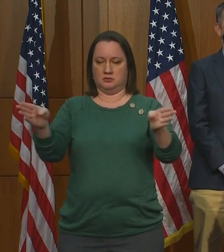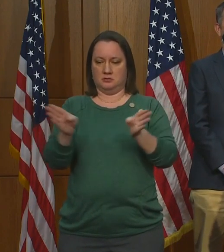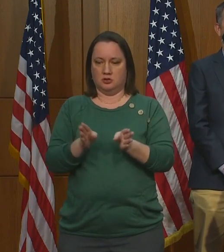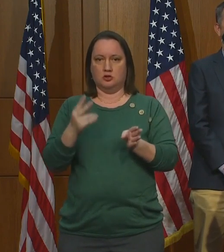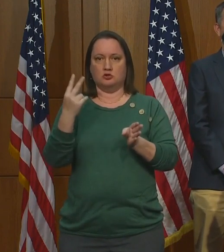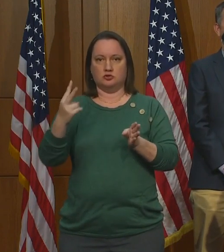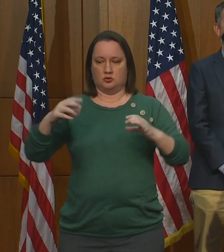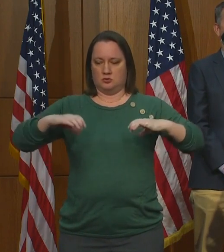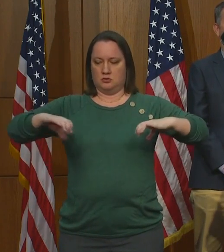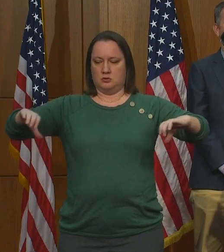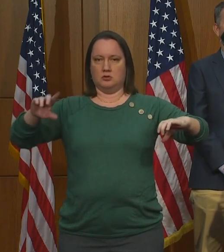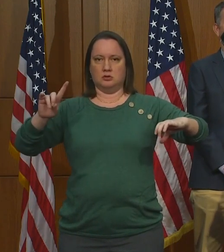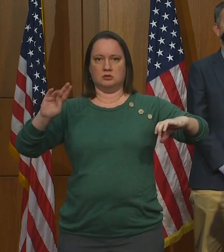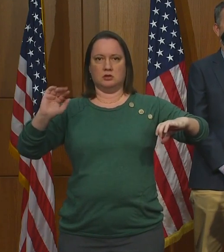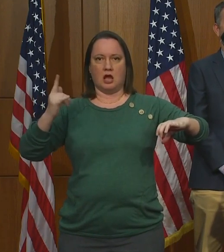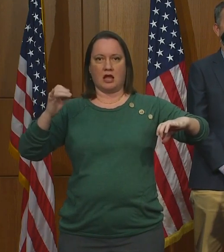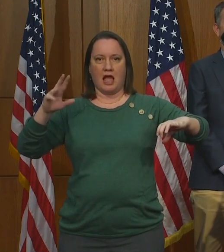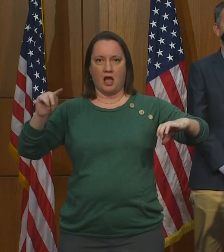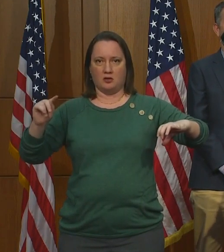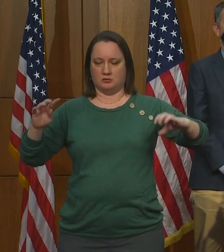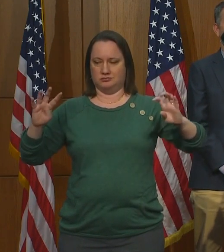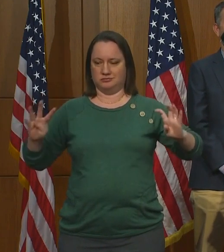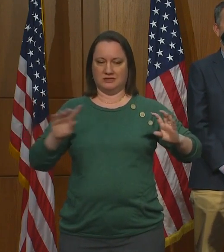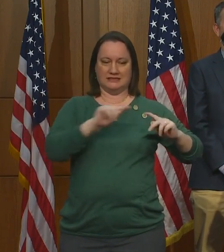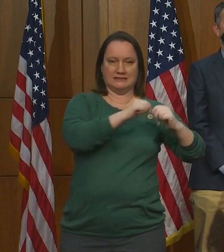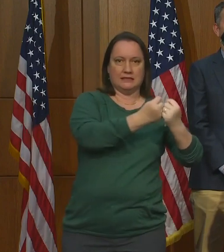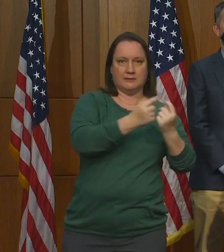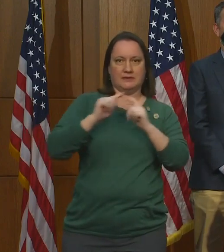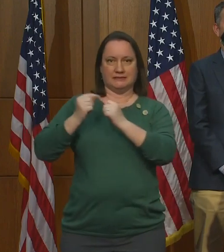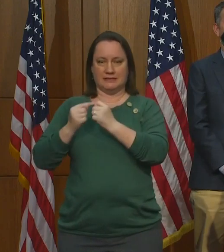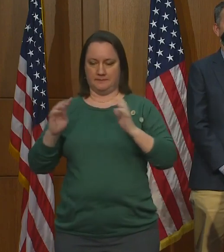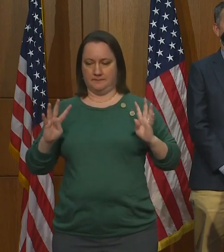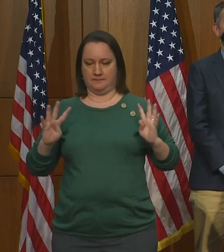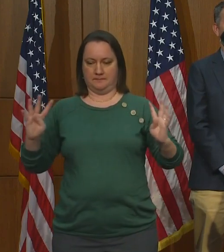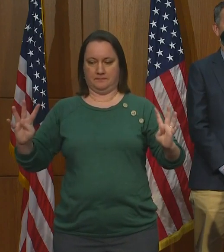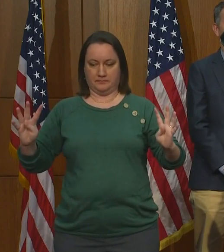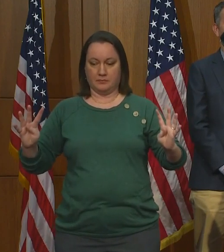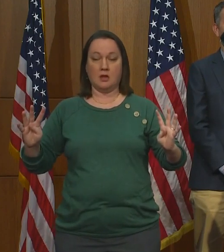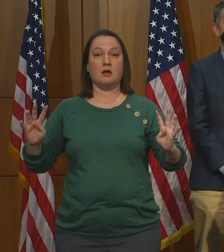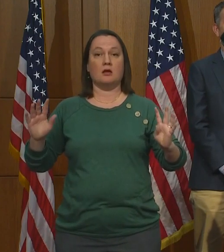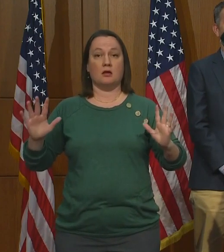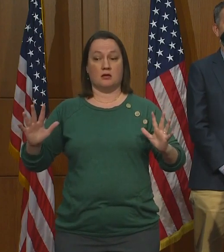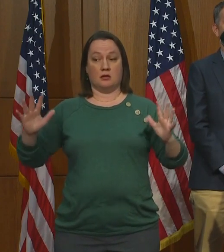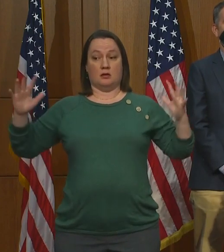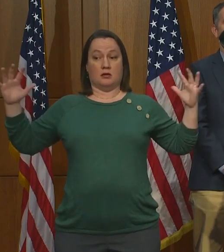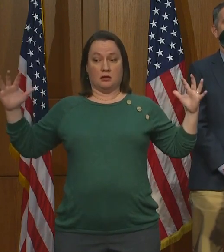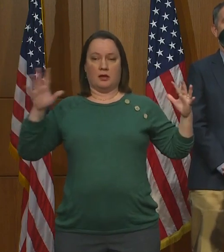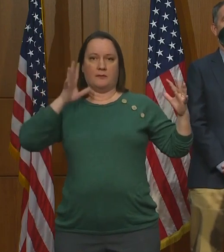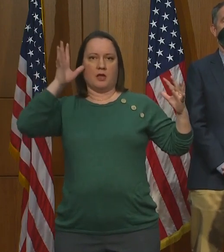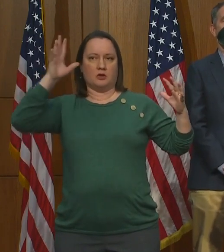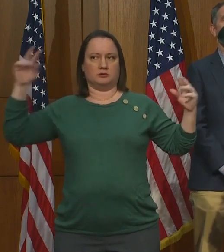THE DIAMOND TO DUGOUTS TEAM SEPARATED AND FANS ON EITHER SIDE. DOWN THE FIRST AND THIRD